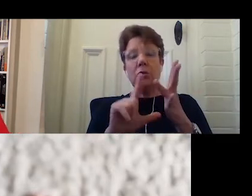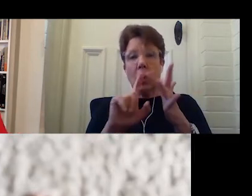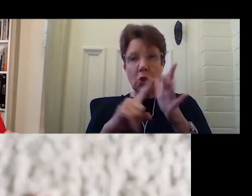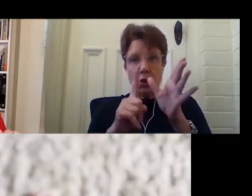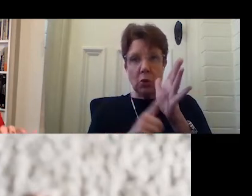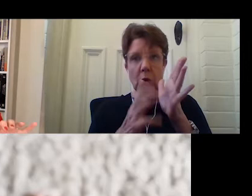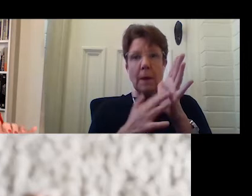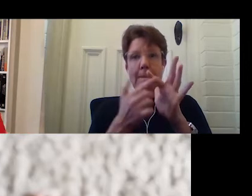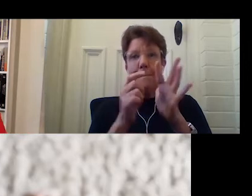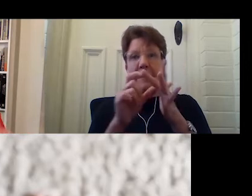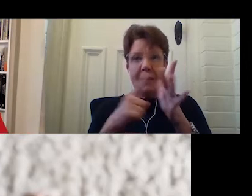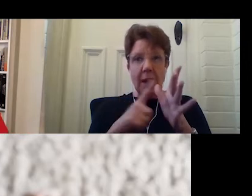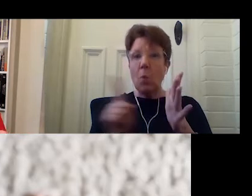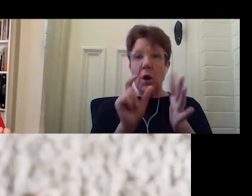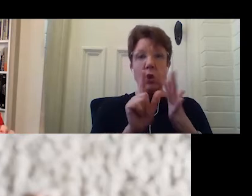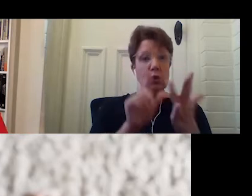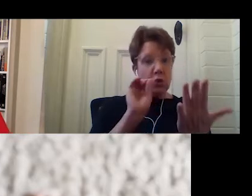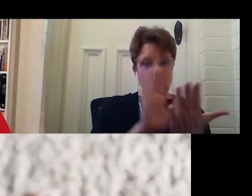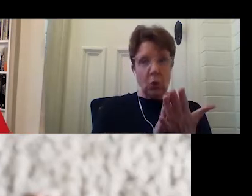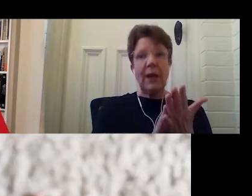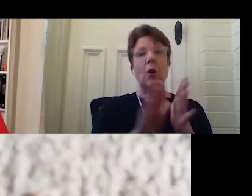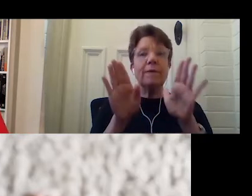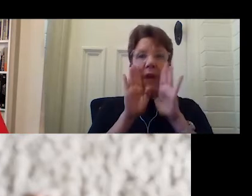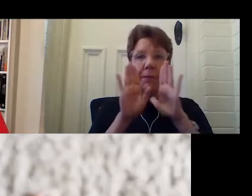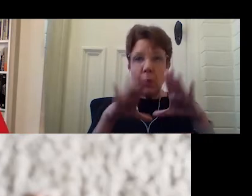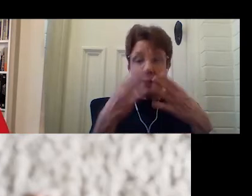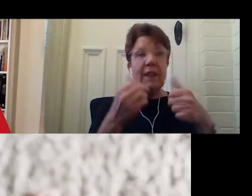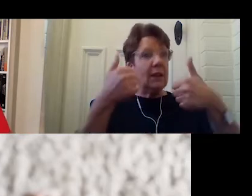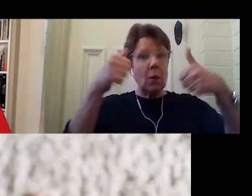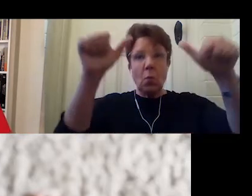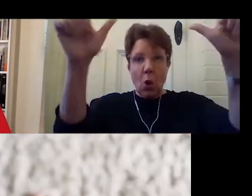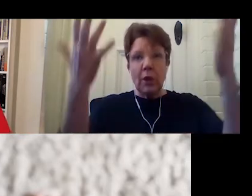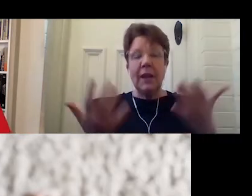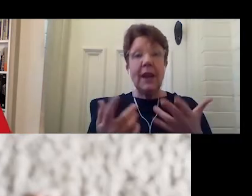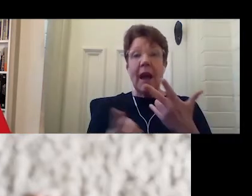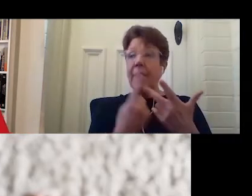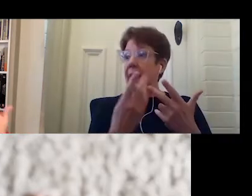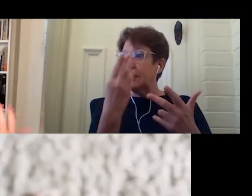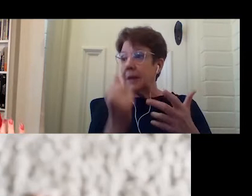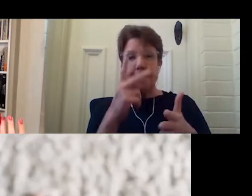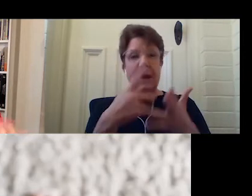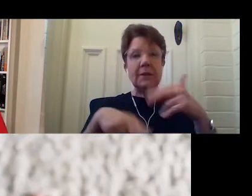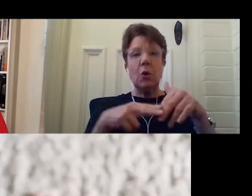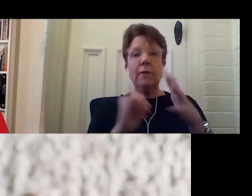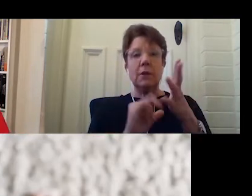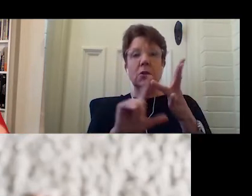What are you doing on social media, is it working? Are there elements of social media that you're not using when you should be? Are there